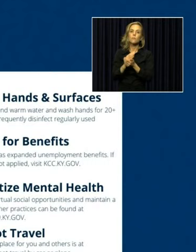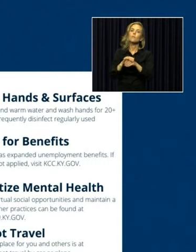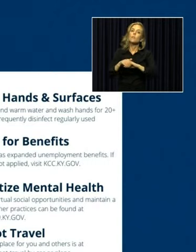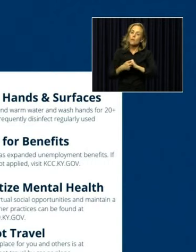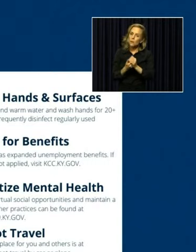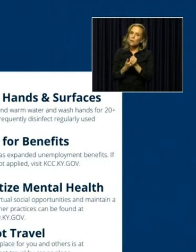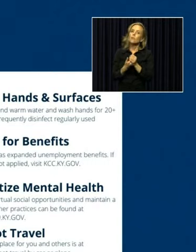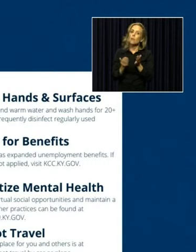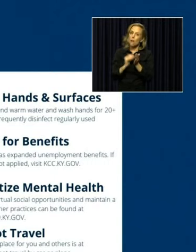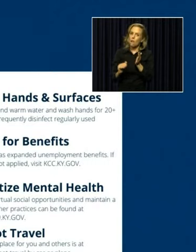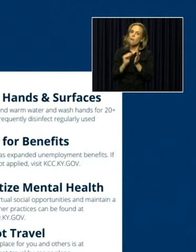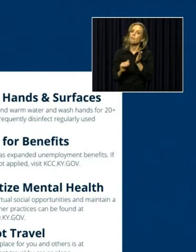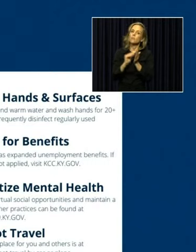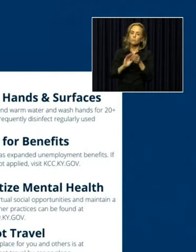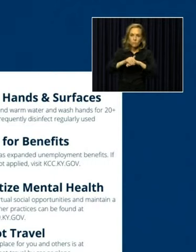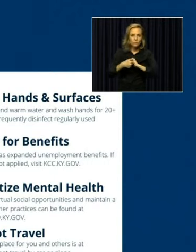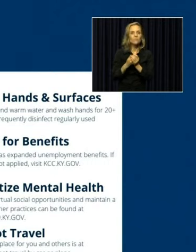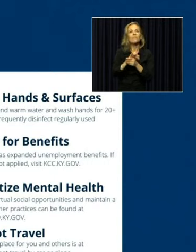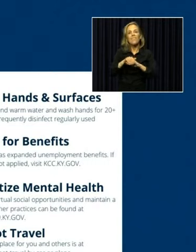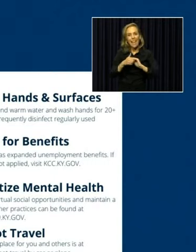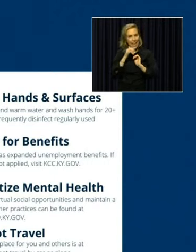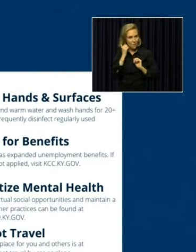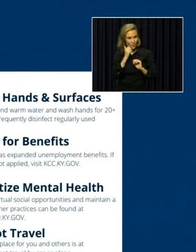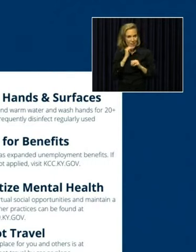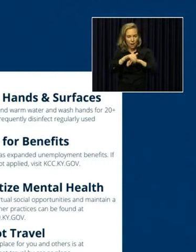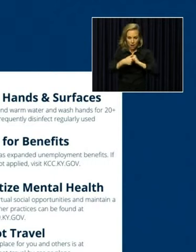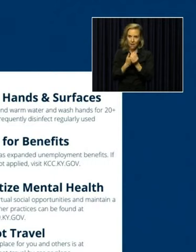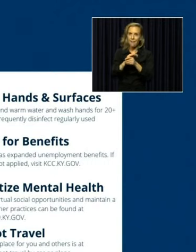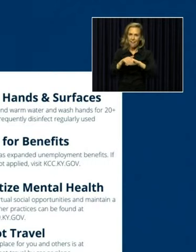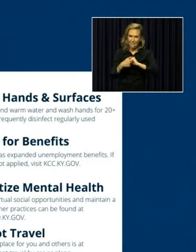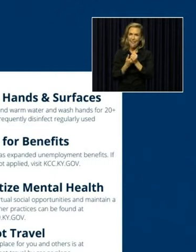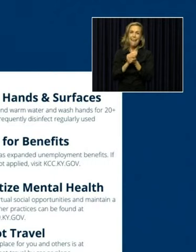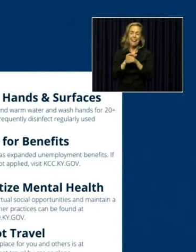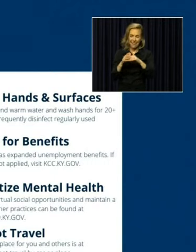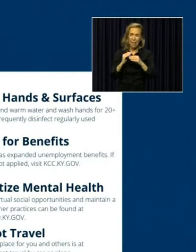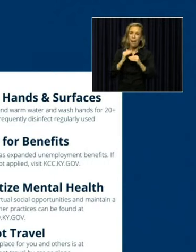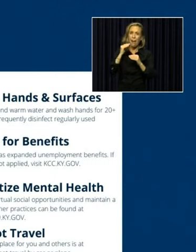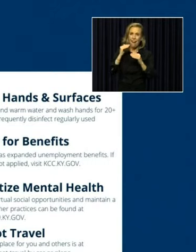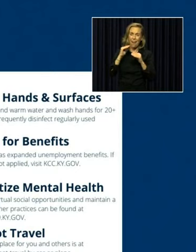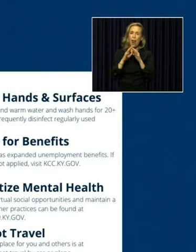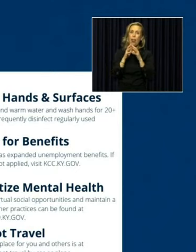THROUGH IT.